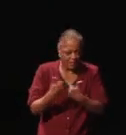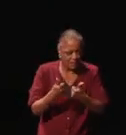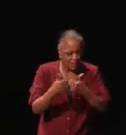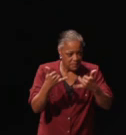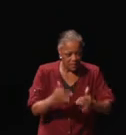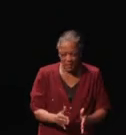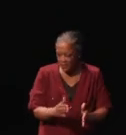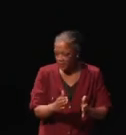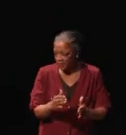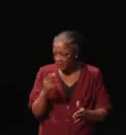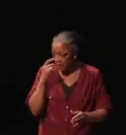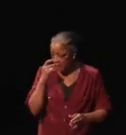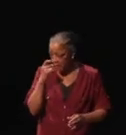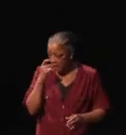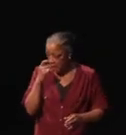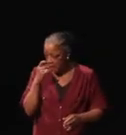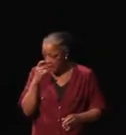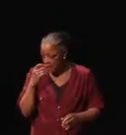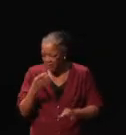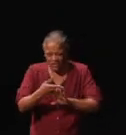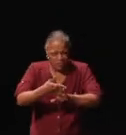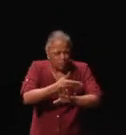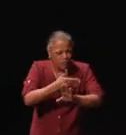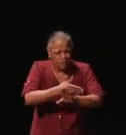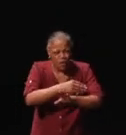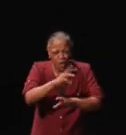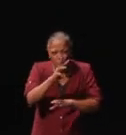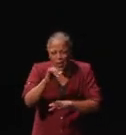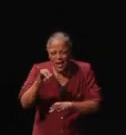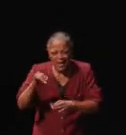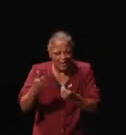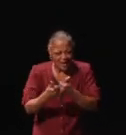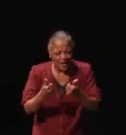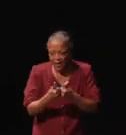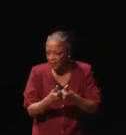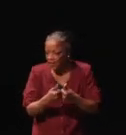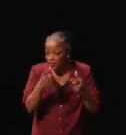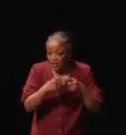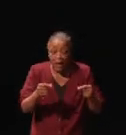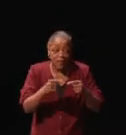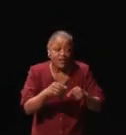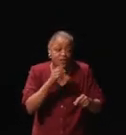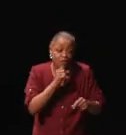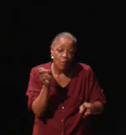This is pre-way I believe, and it's a Japanese elderly people's home.